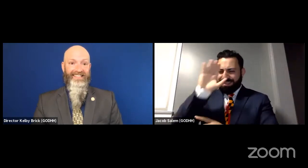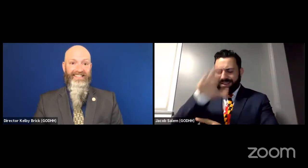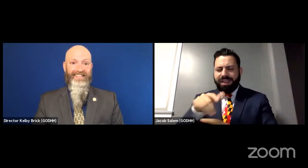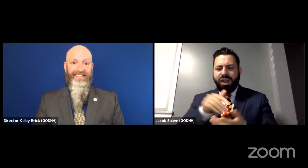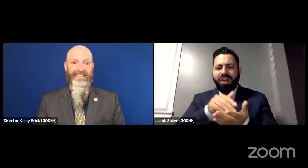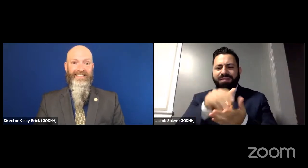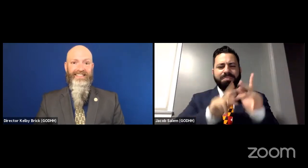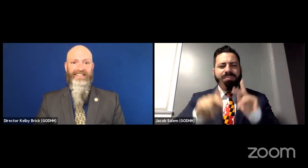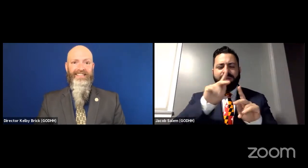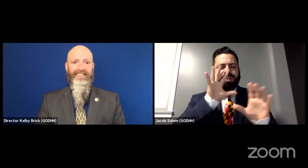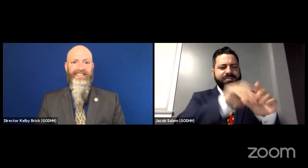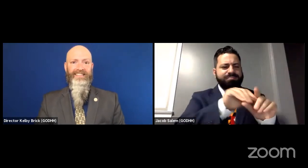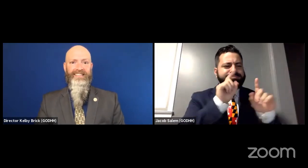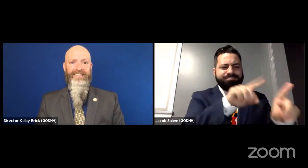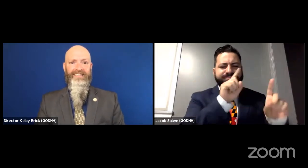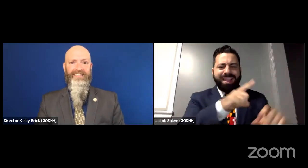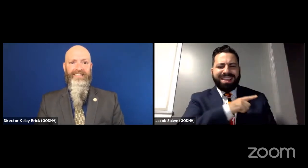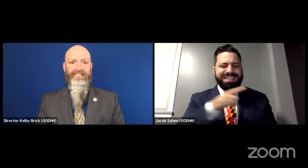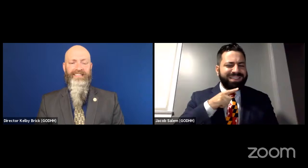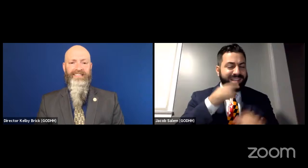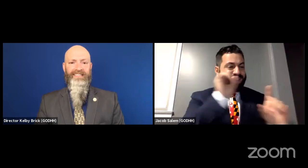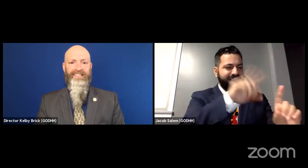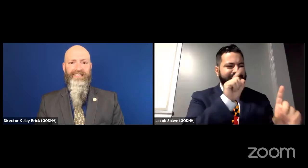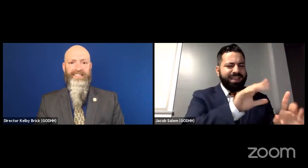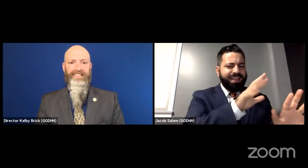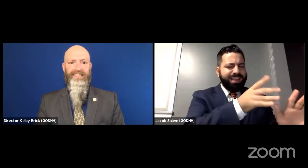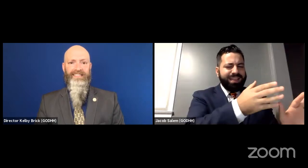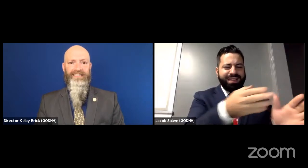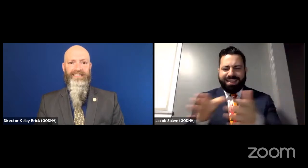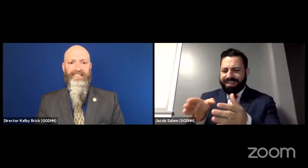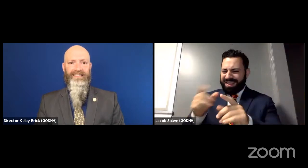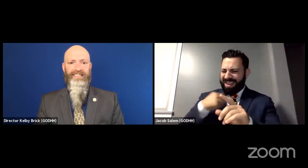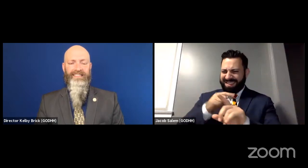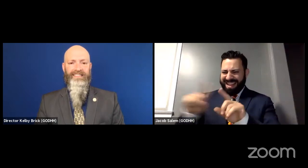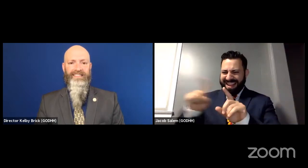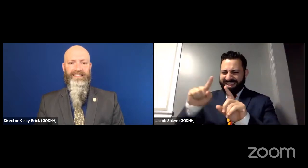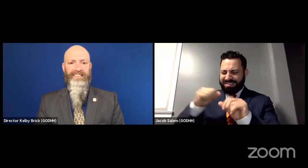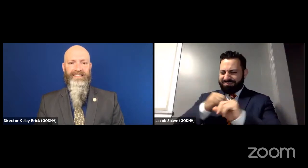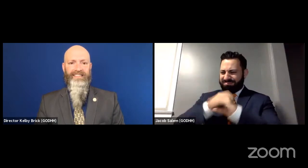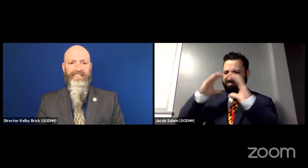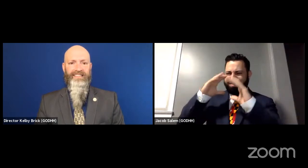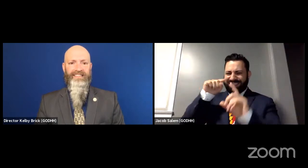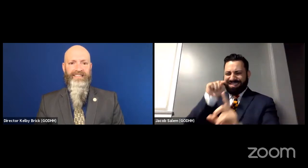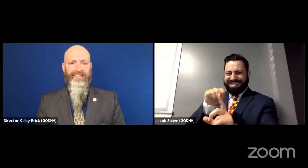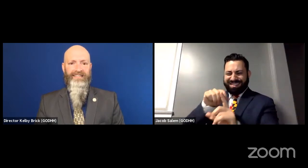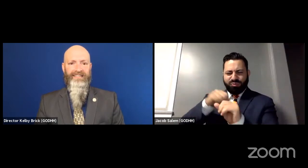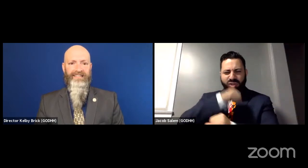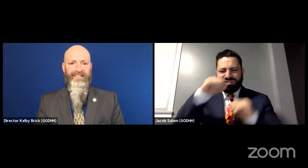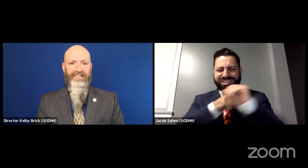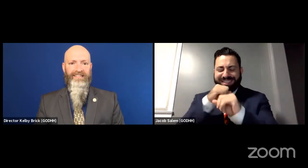award. Very often, you know, individuals go to legislature, they're active there, but